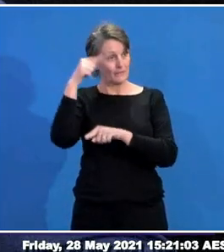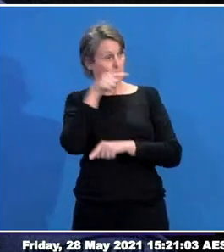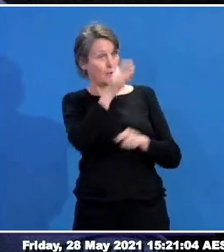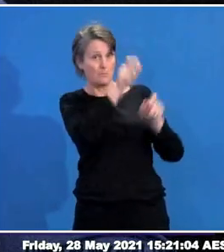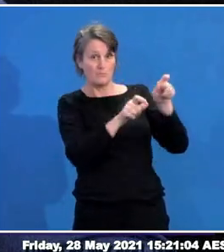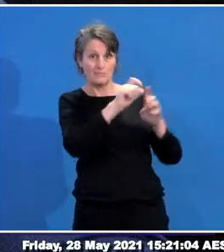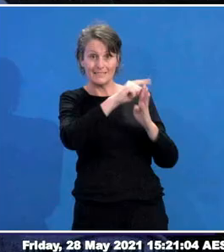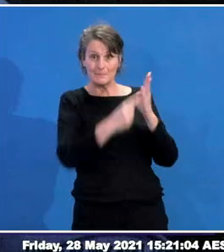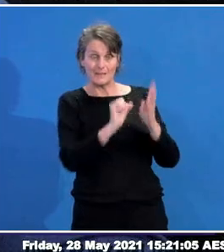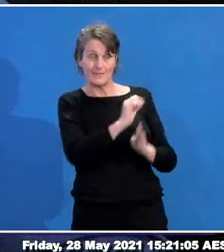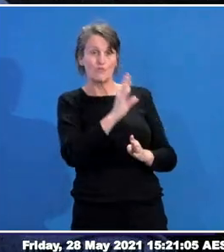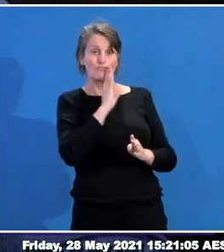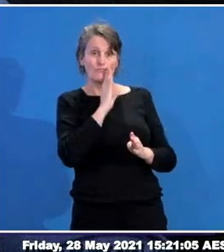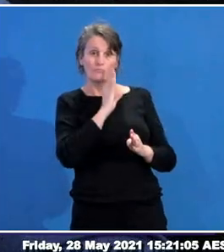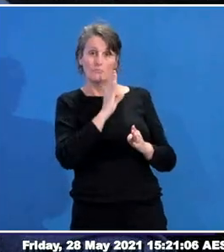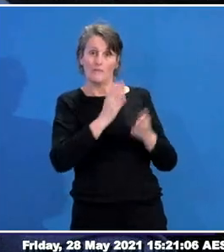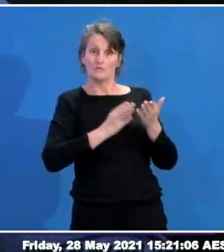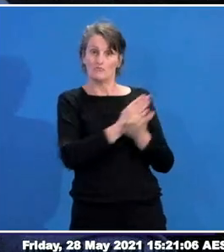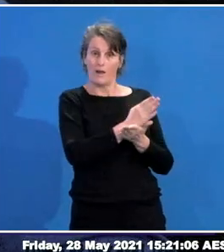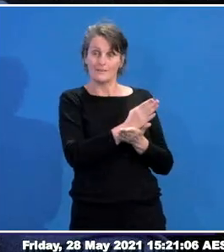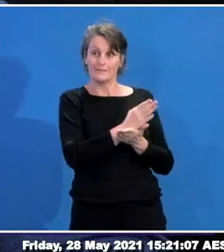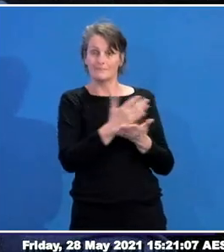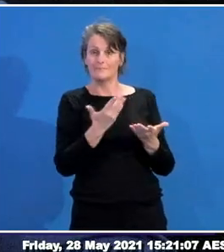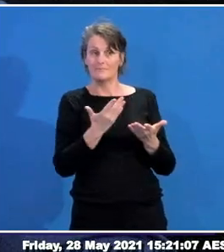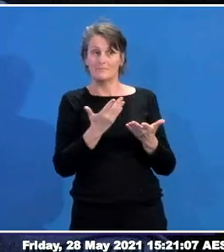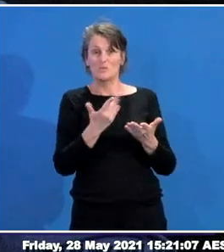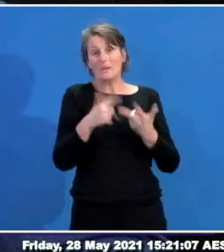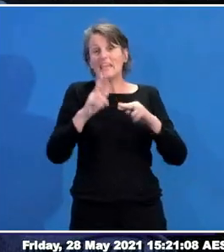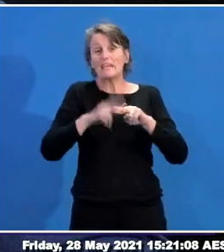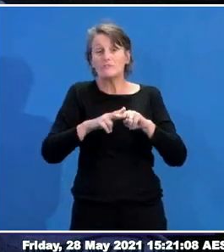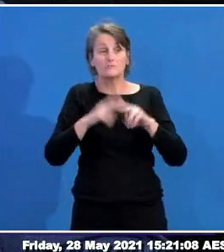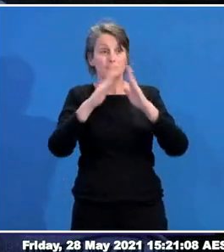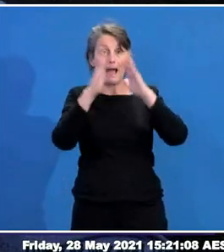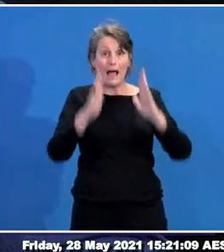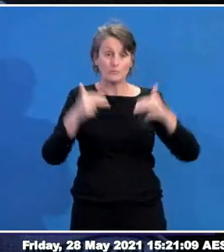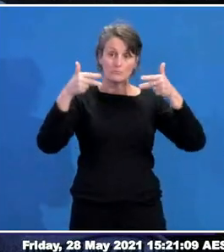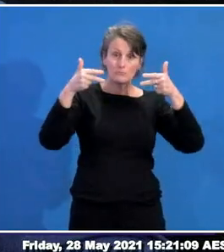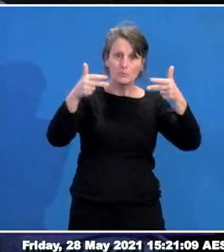So what is being recorded, where is it being recorded, who is able to look at the